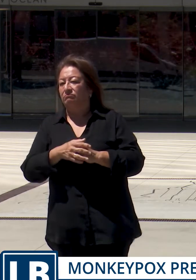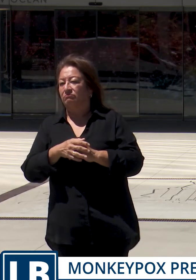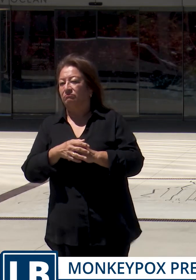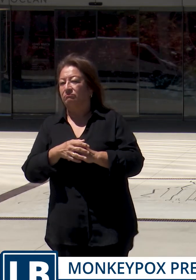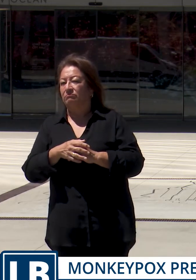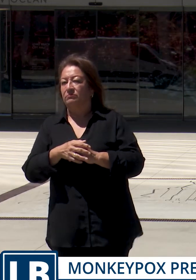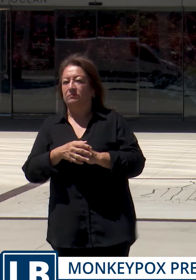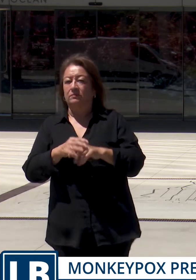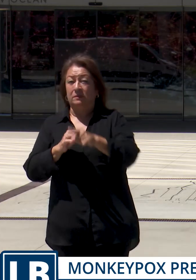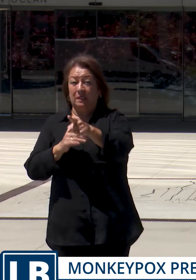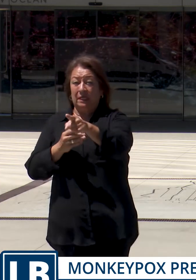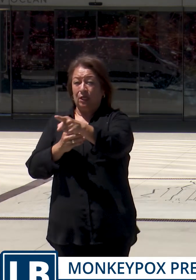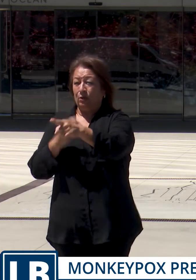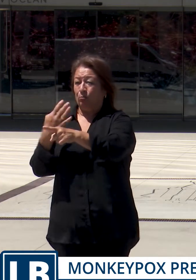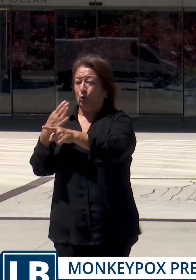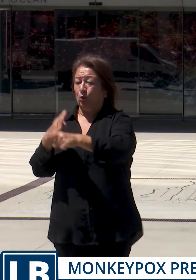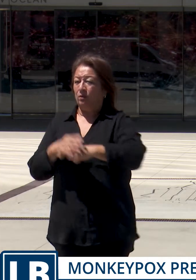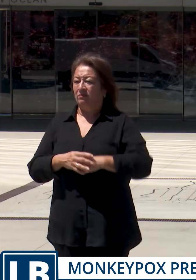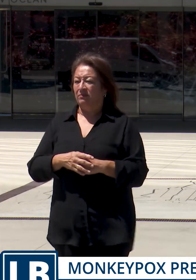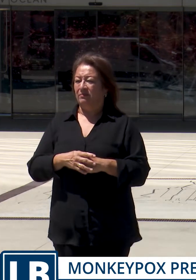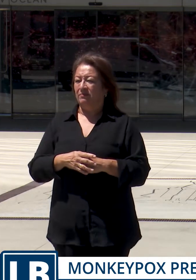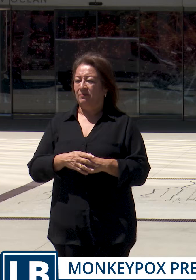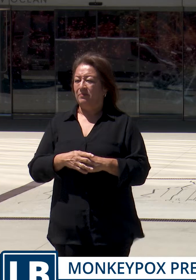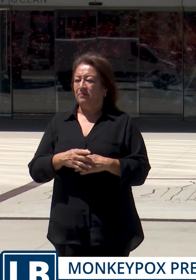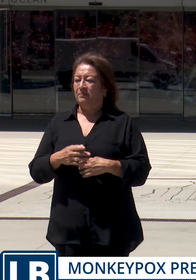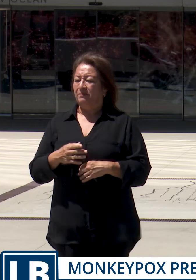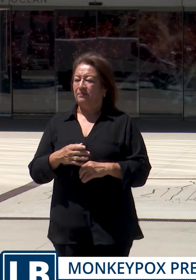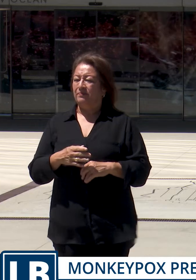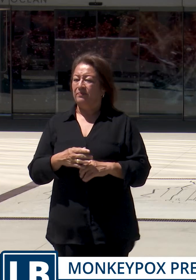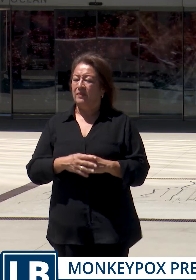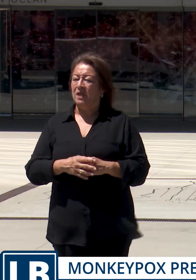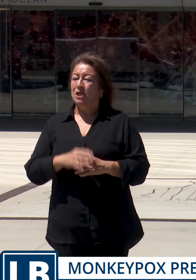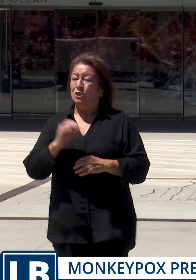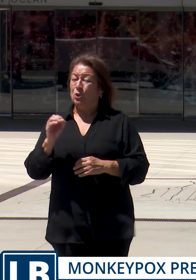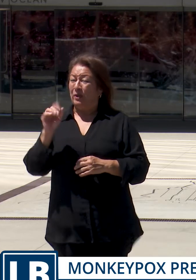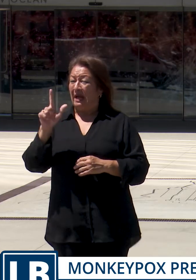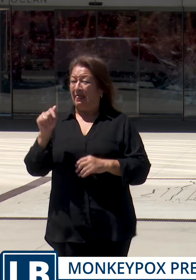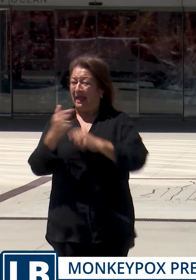right here up front in blue